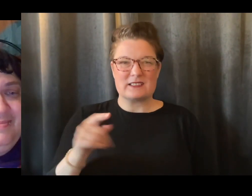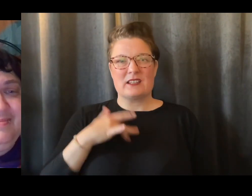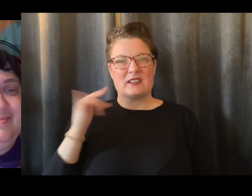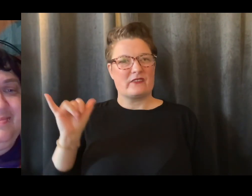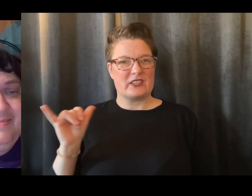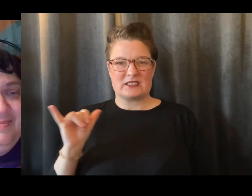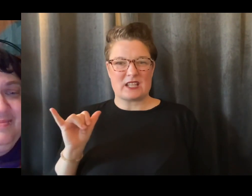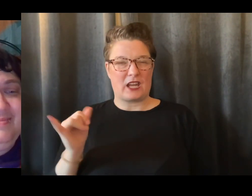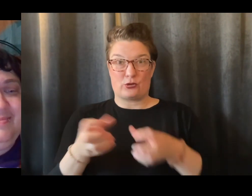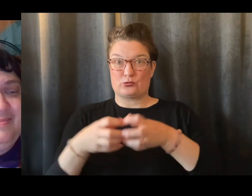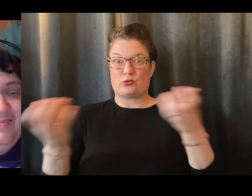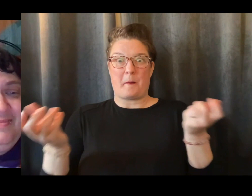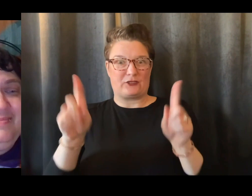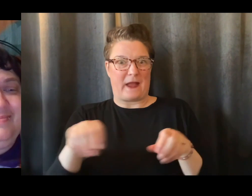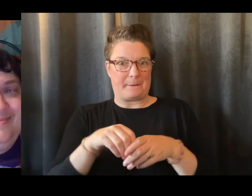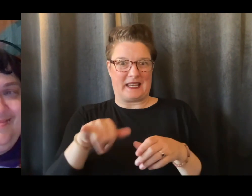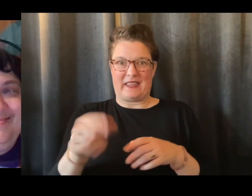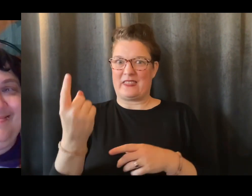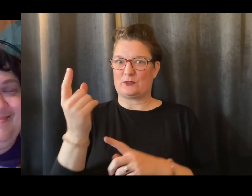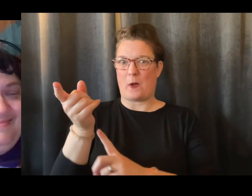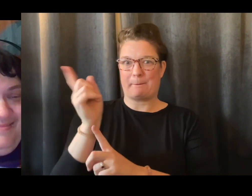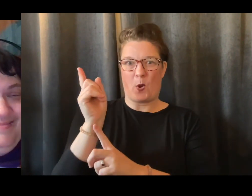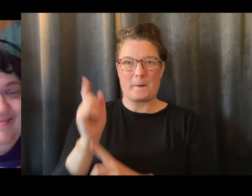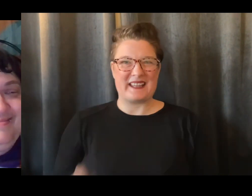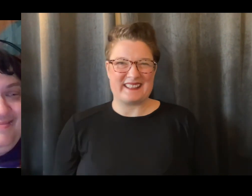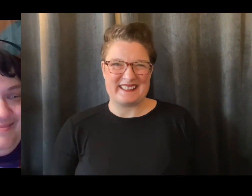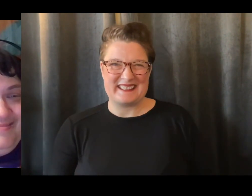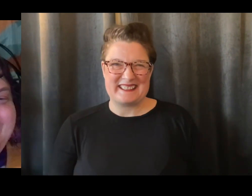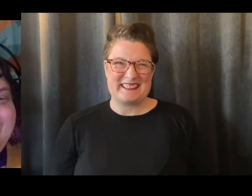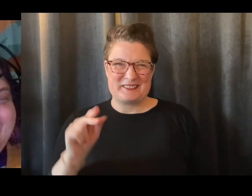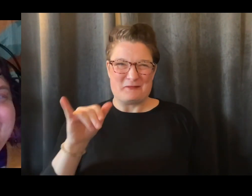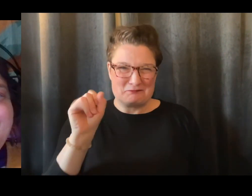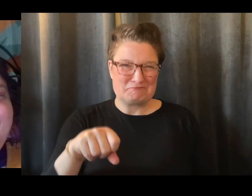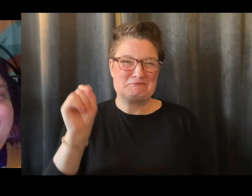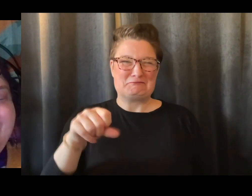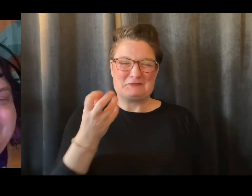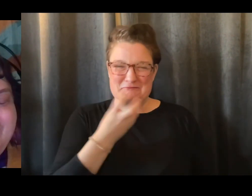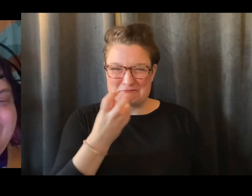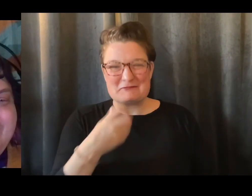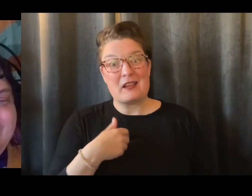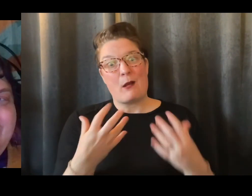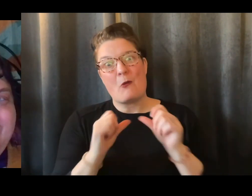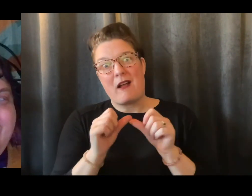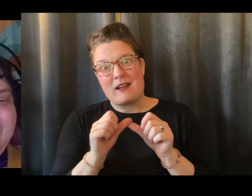Nomy: Mm-hmm. Oh my goodness. Well, I wanna keep talking to you forever and we have another person to interview in two minutes.